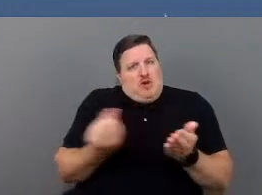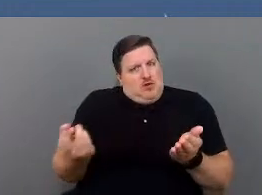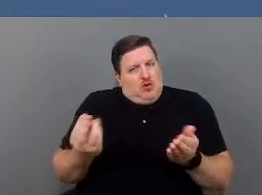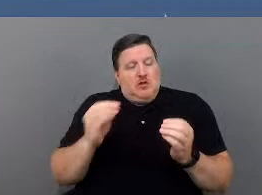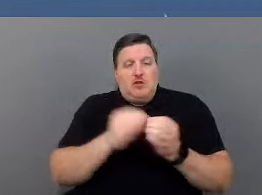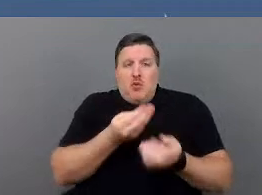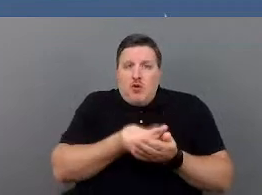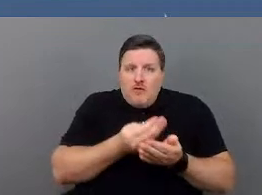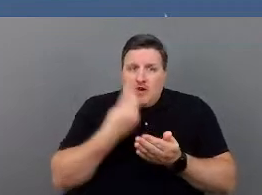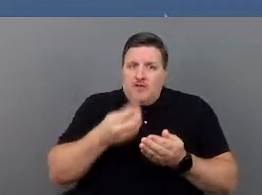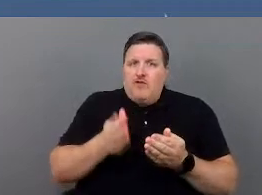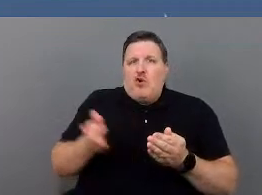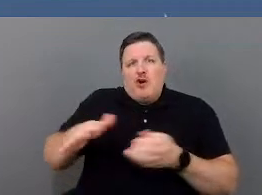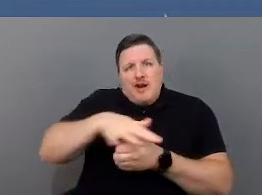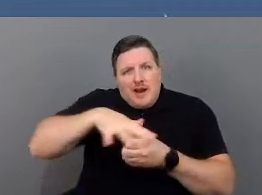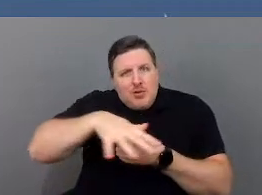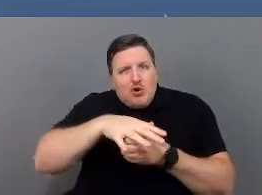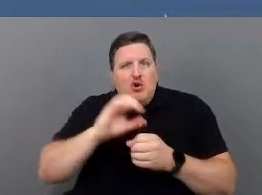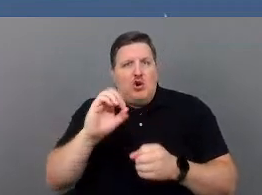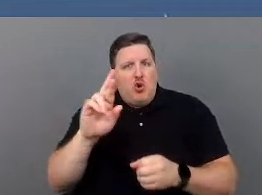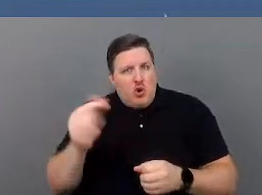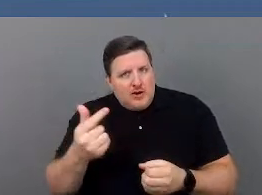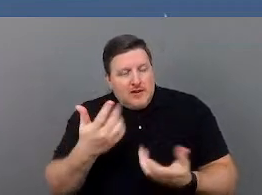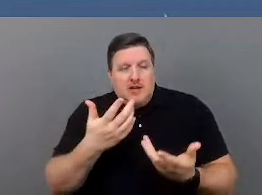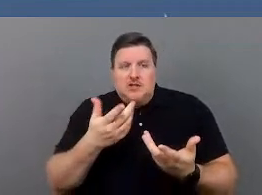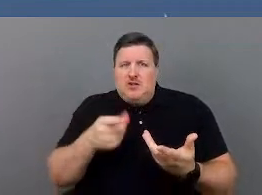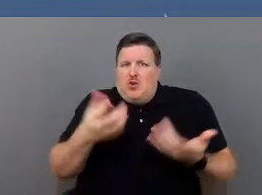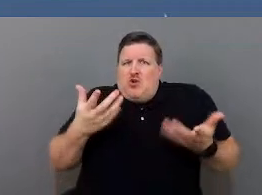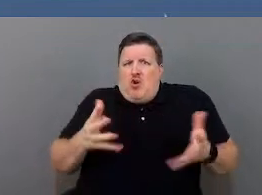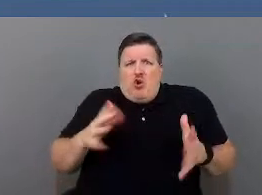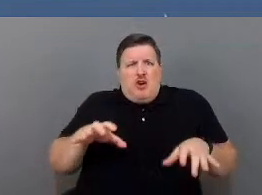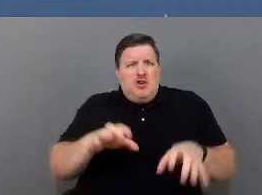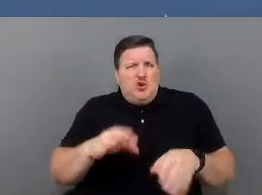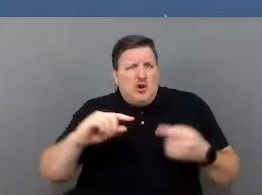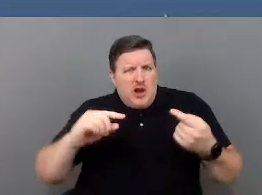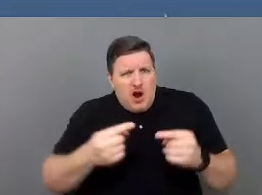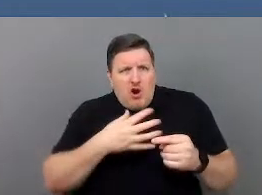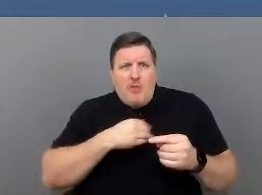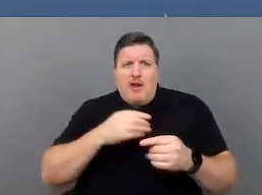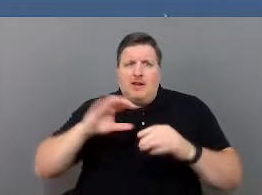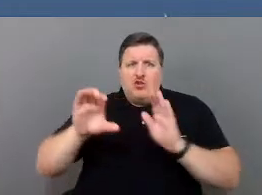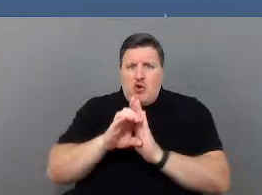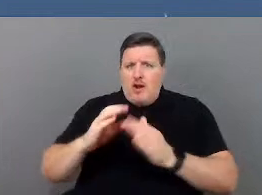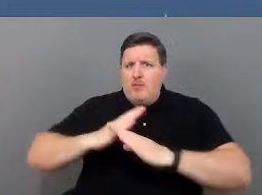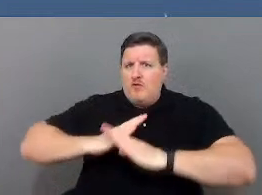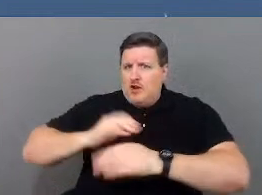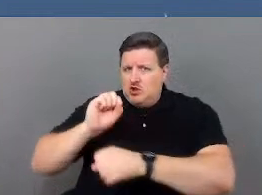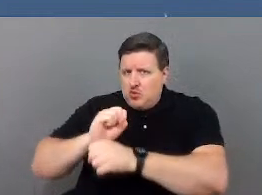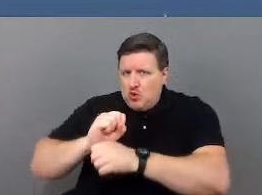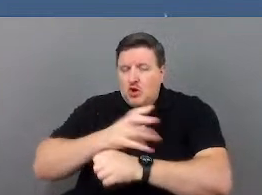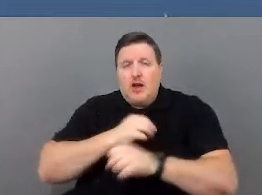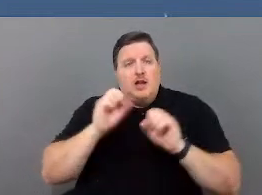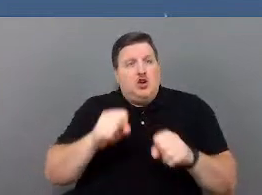ALREADY MORE FUNDING FOR NEIGHBORHOOD ORGANIZATIONS, MANY OF WHOM ARE DOING HARM AND CRIME PREVENTION WORK AND COULD DO EVEN MORE WITH EVEN MORE RESOURCES.